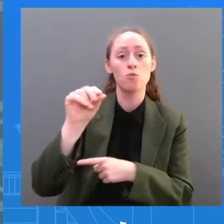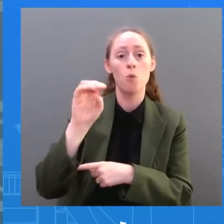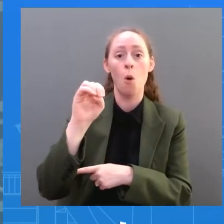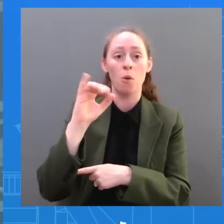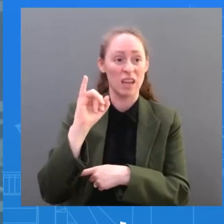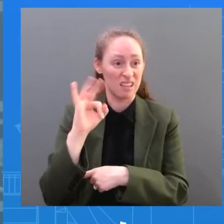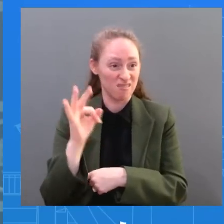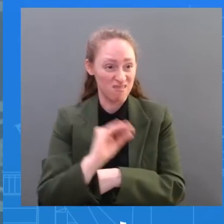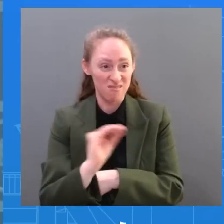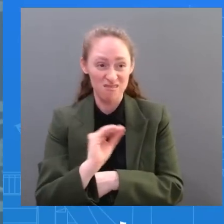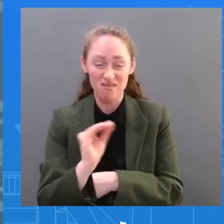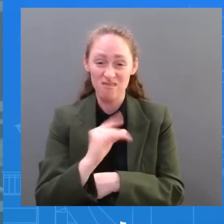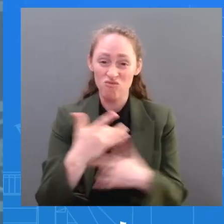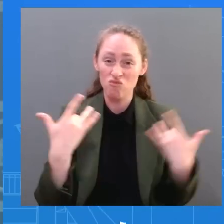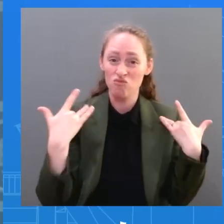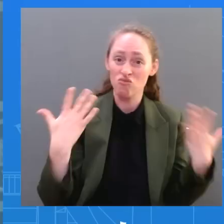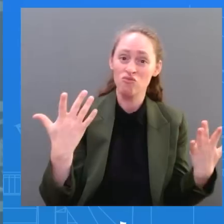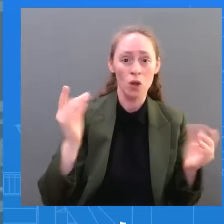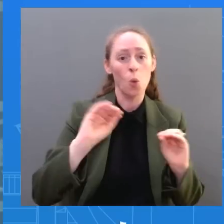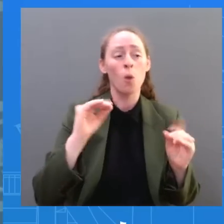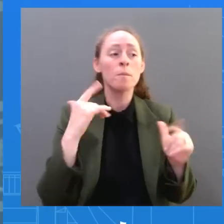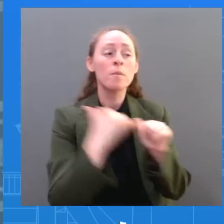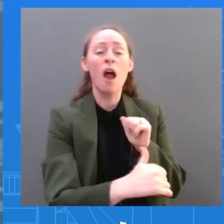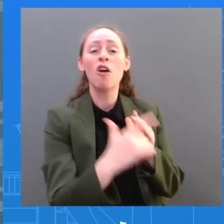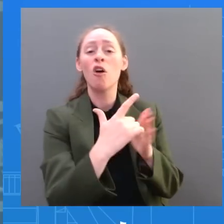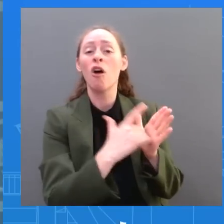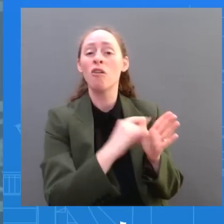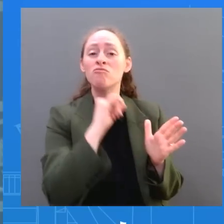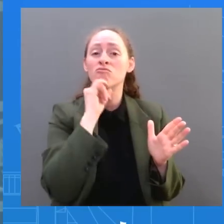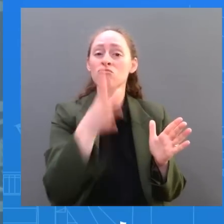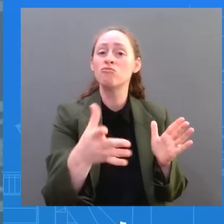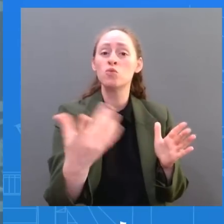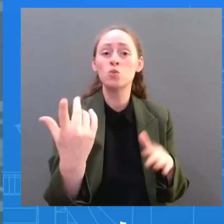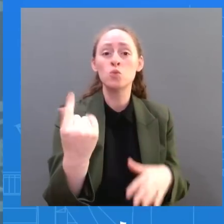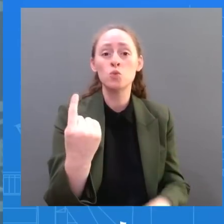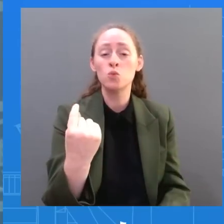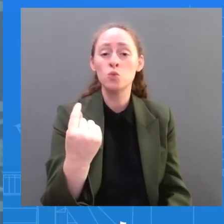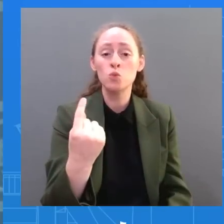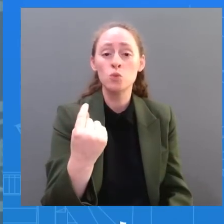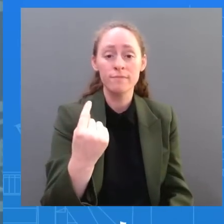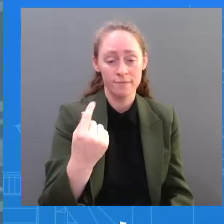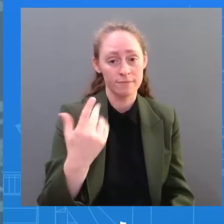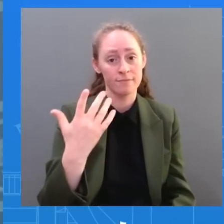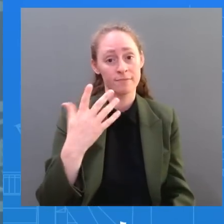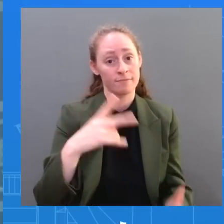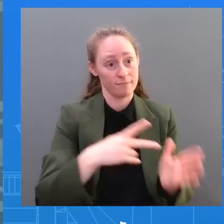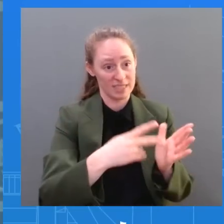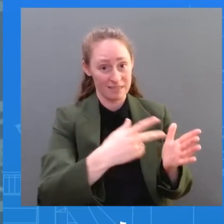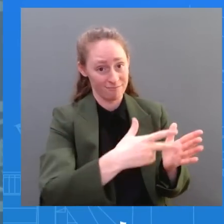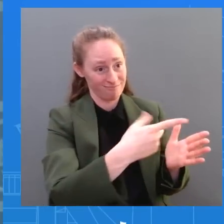then the American public should make their voices heard. They should make their voices heard at the ballot box.